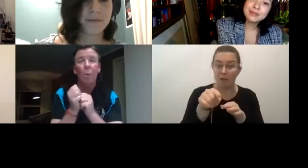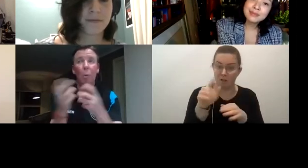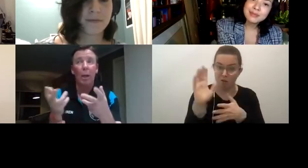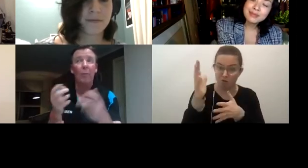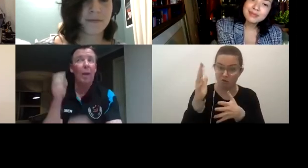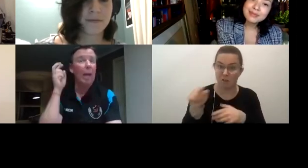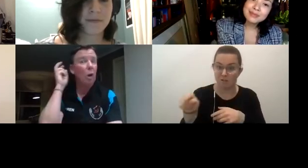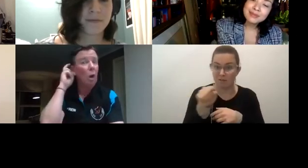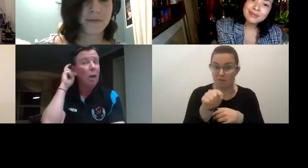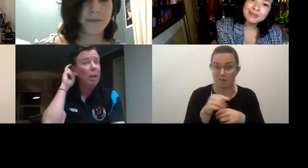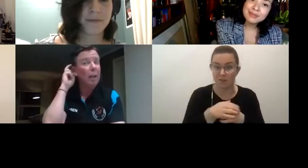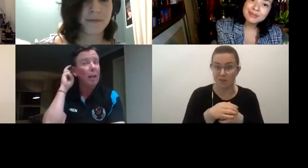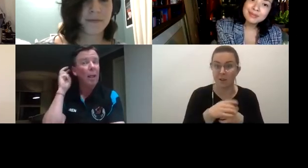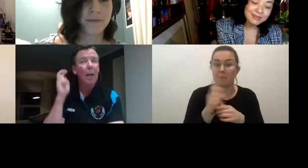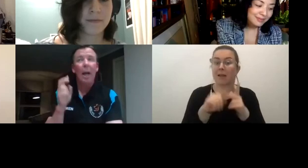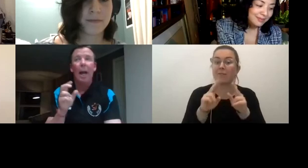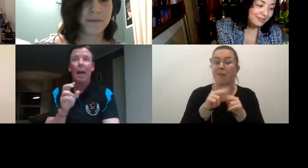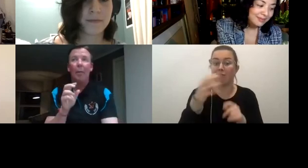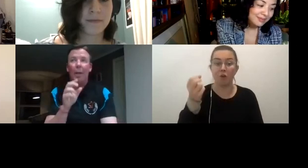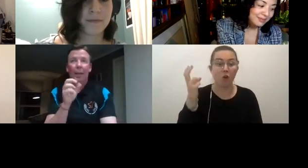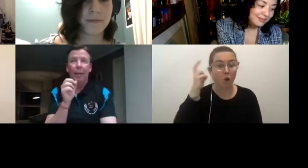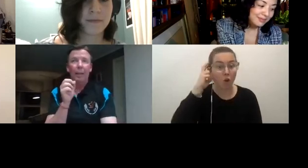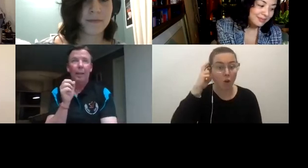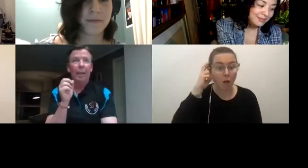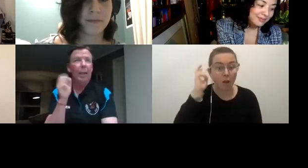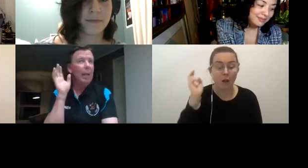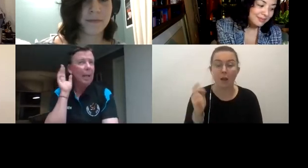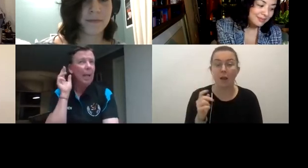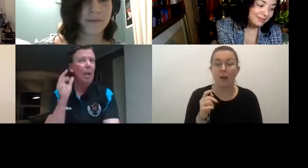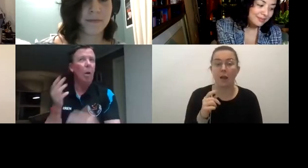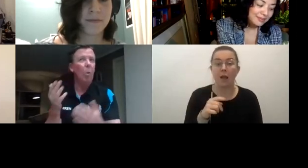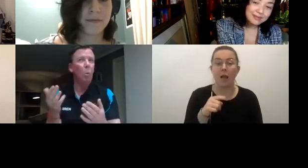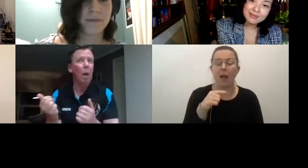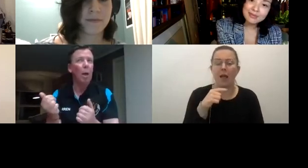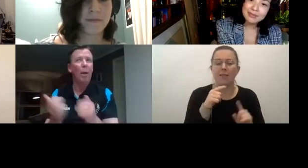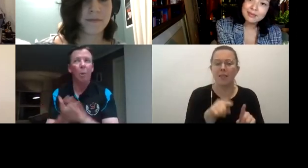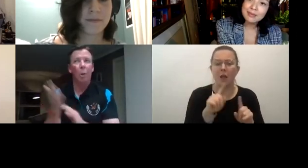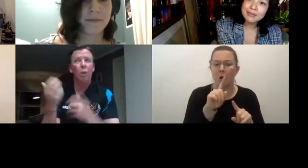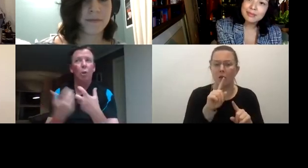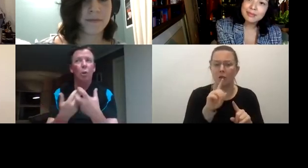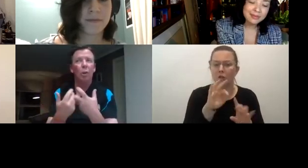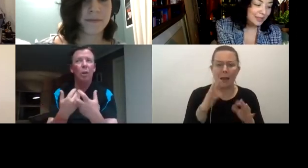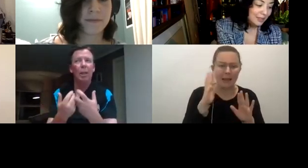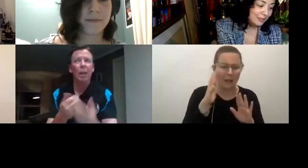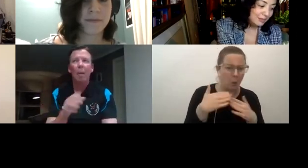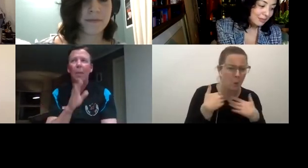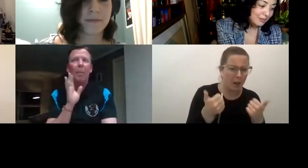But what if they had cochlear and they didn't hear that well and they went to university?